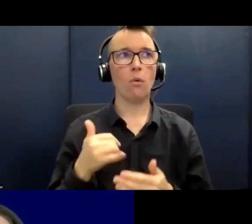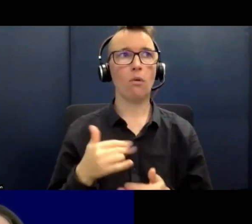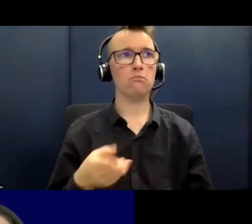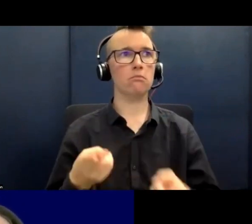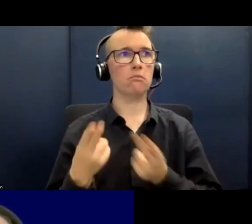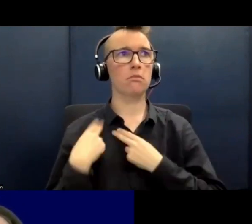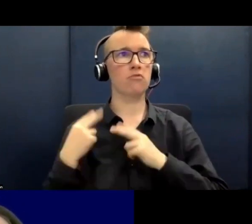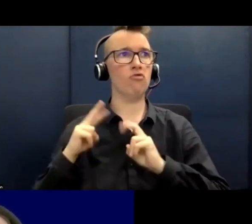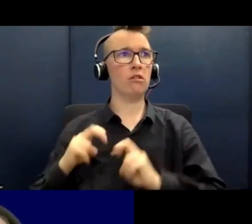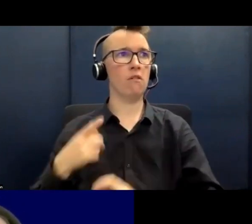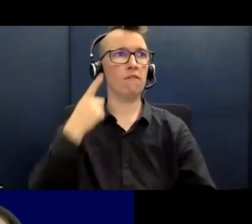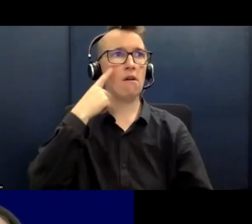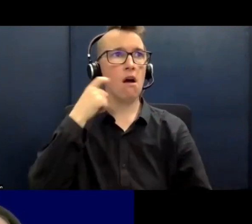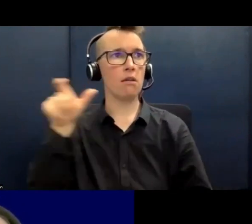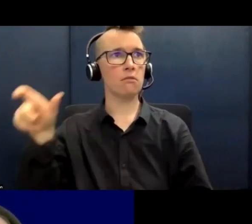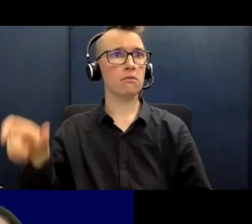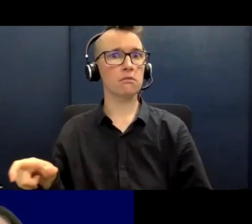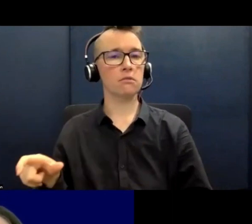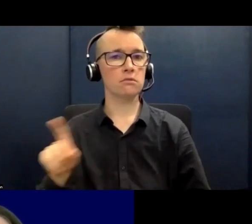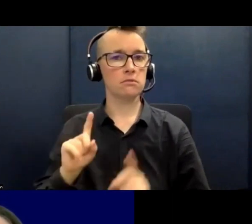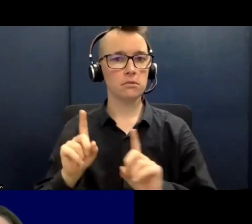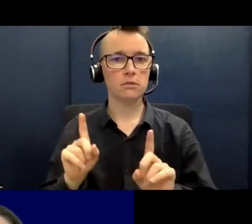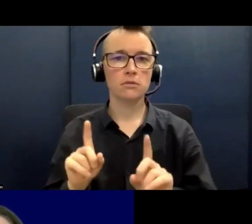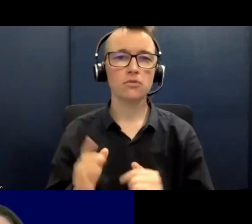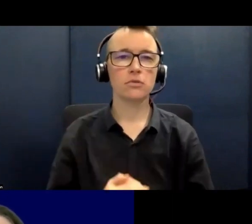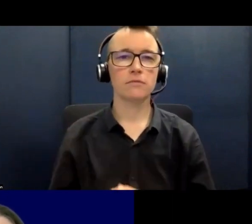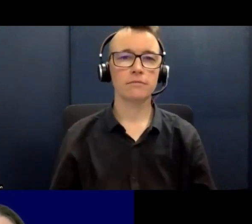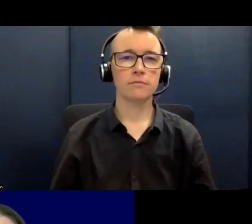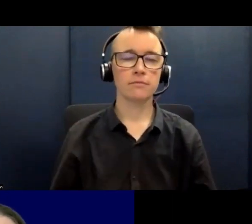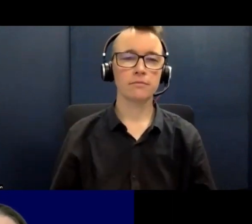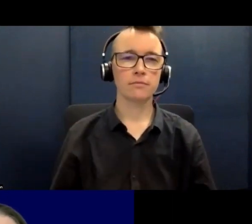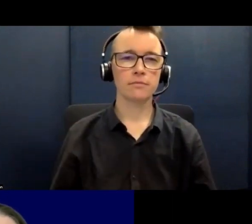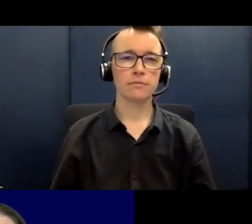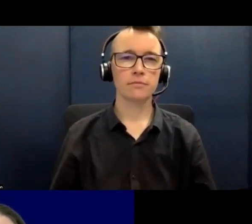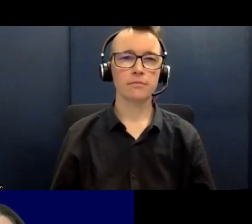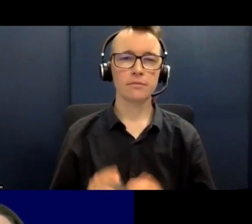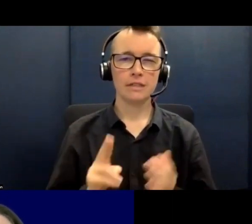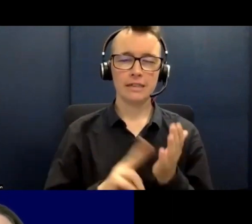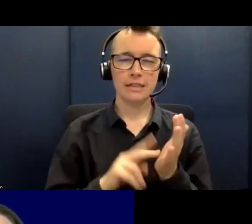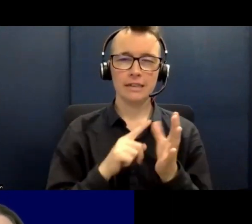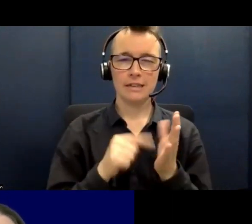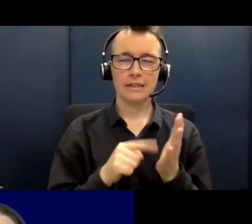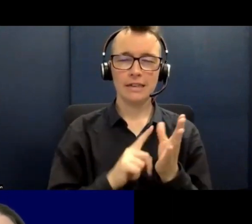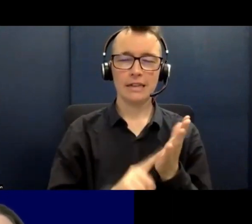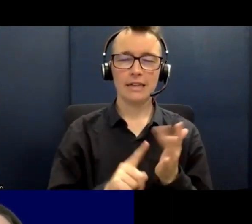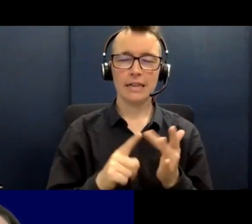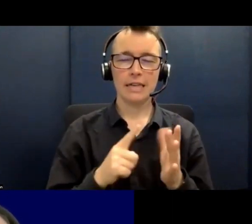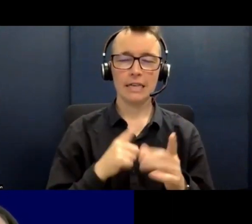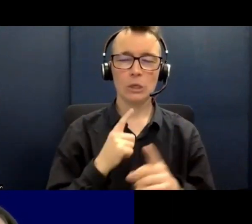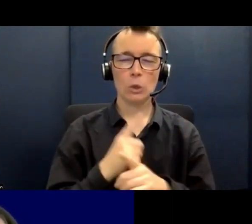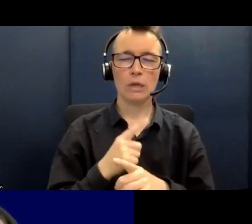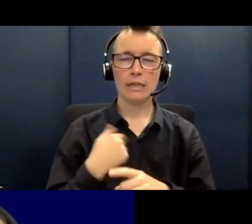[Natalia] Are you talking about - can you just clarify that question in relation to